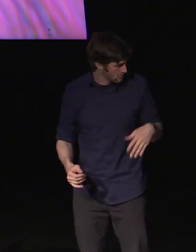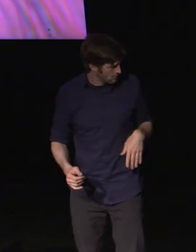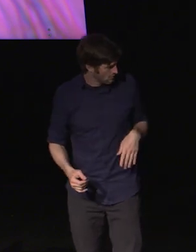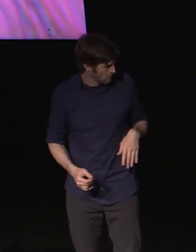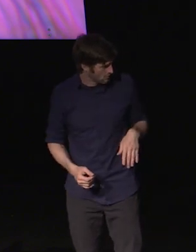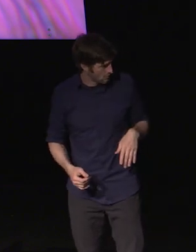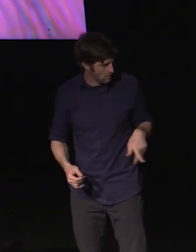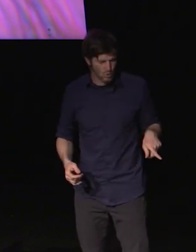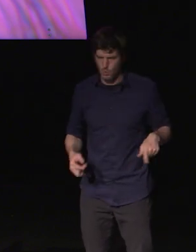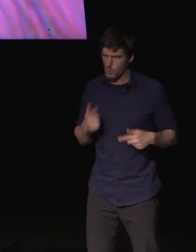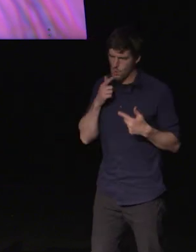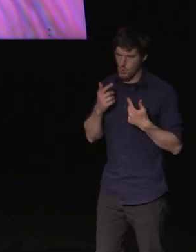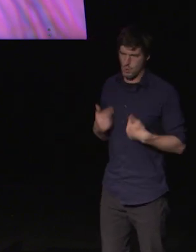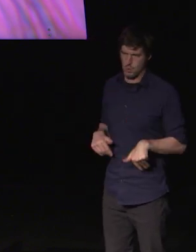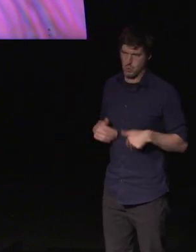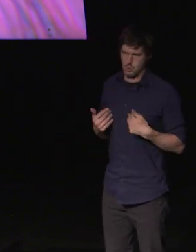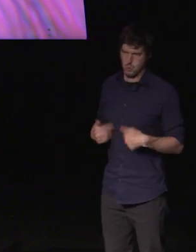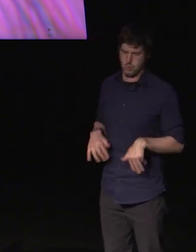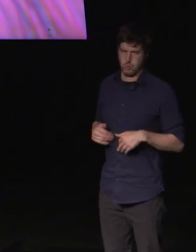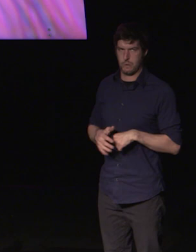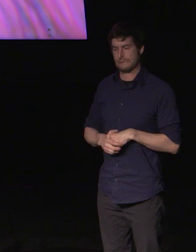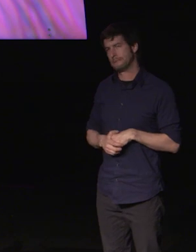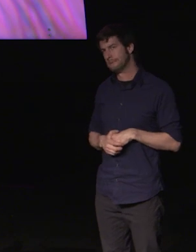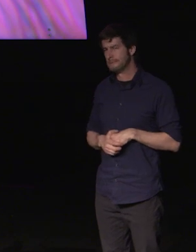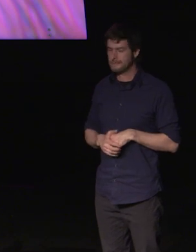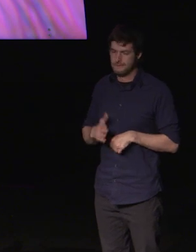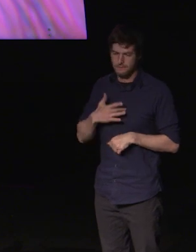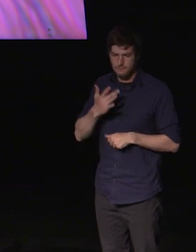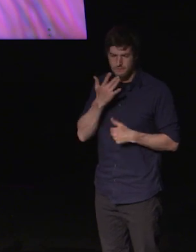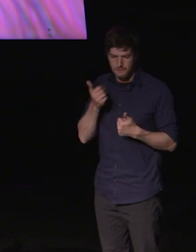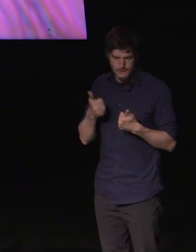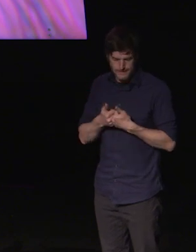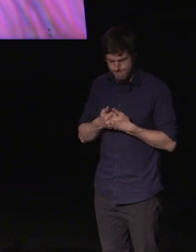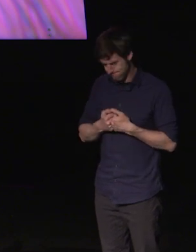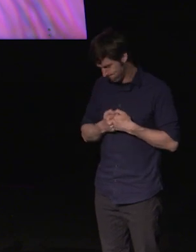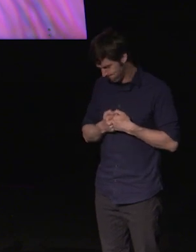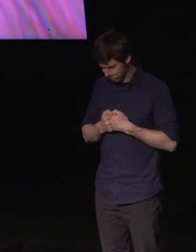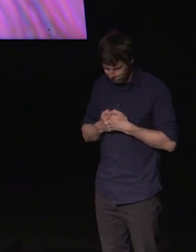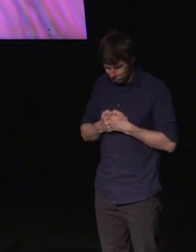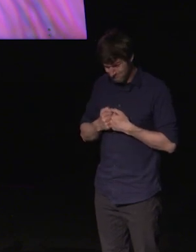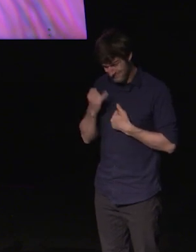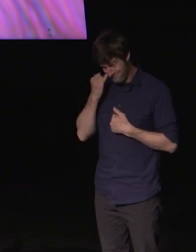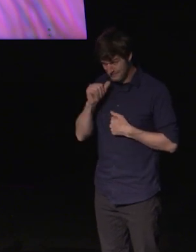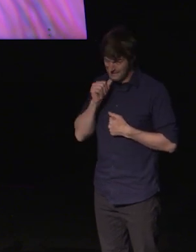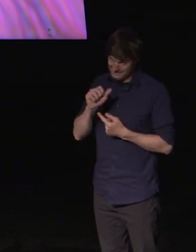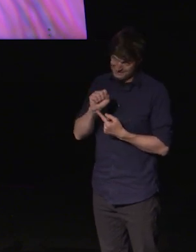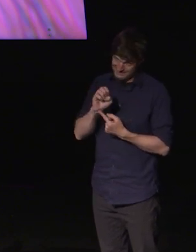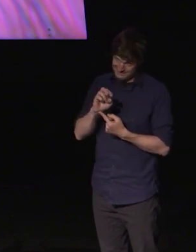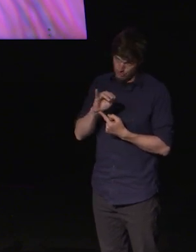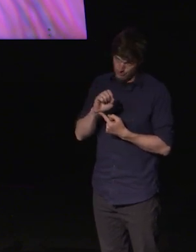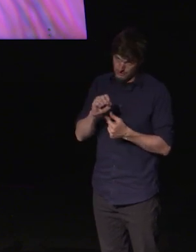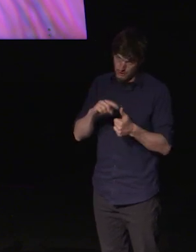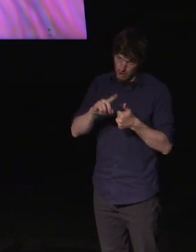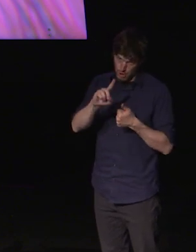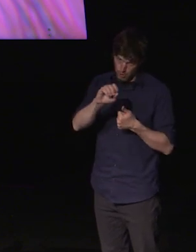Oh, really tough to say. I think my favorite game, if not series, I love Doom, the original Doom.